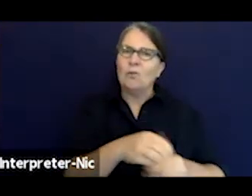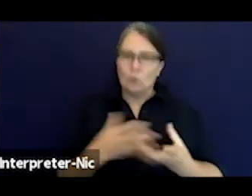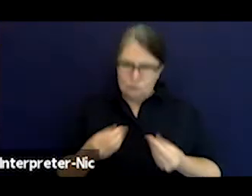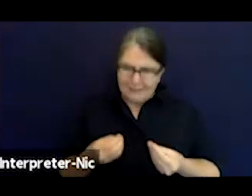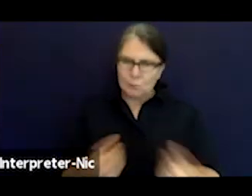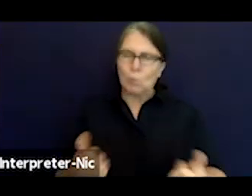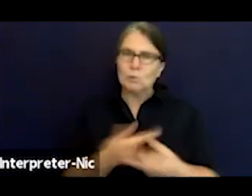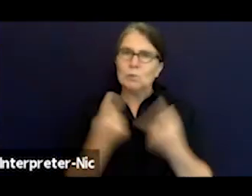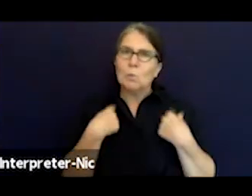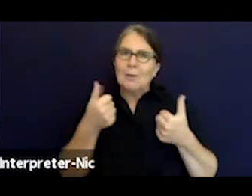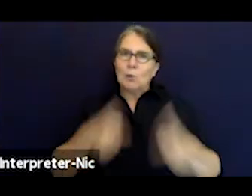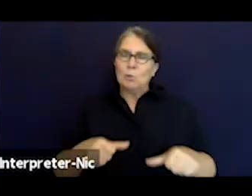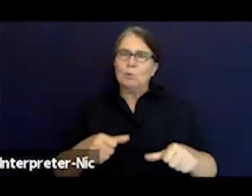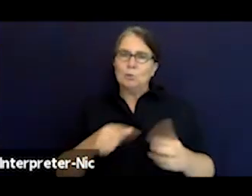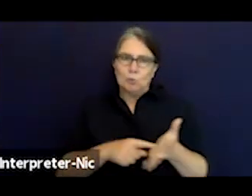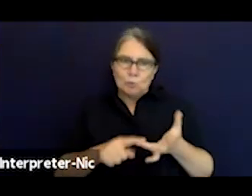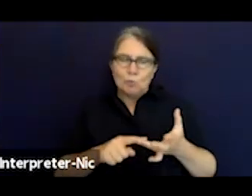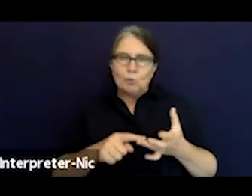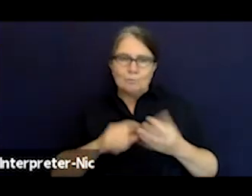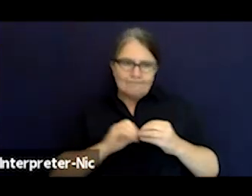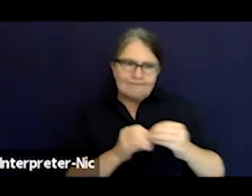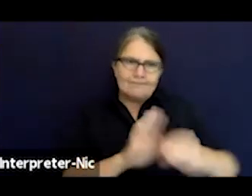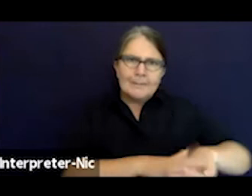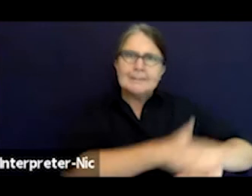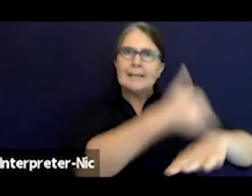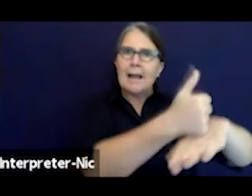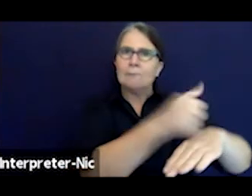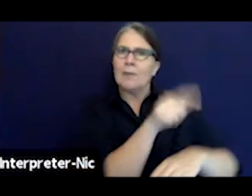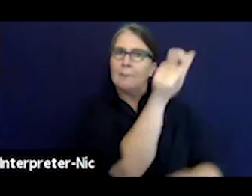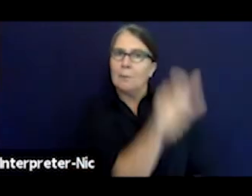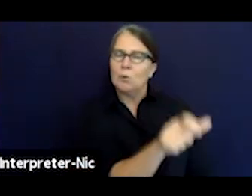"Why would I do all of that work? I'm just going to wait until I get that piece of paper."